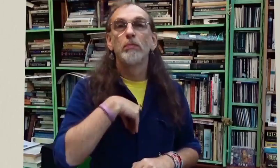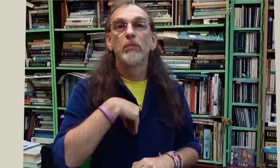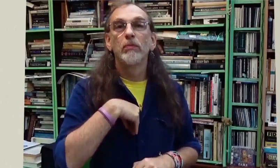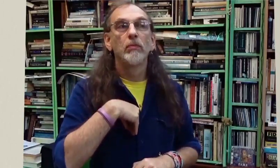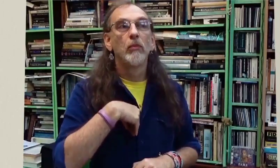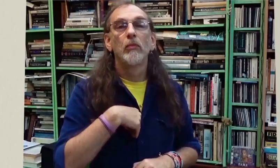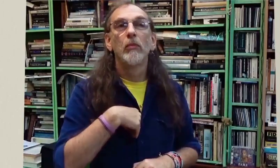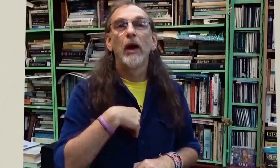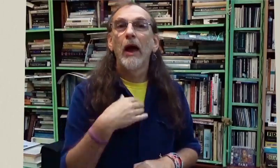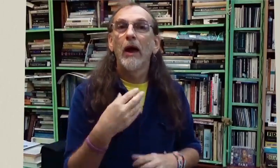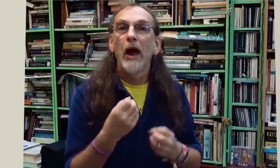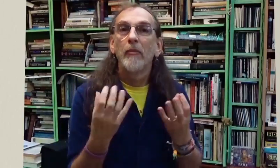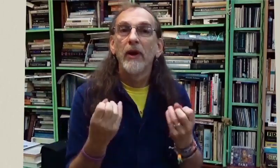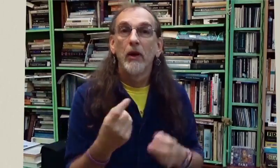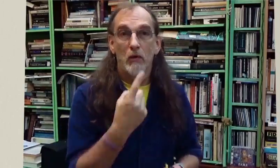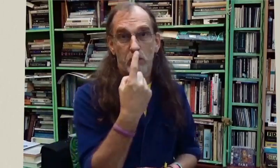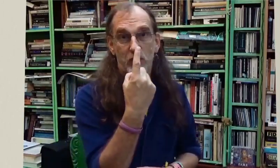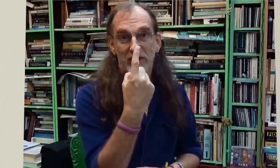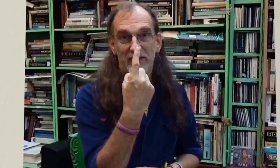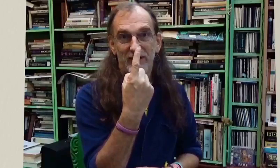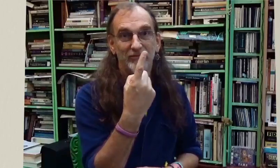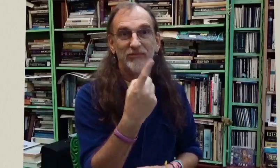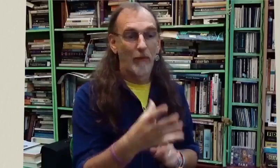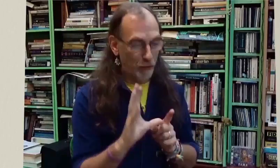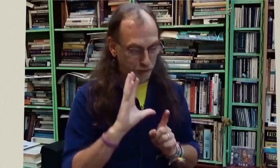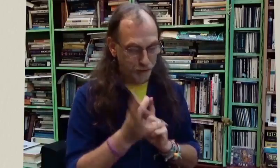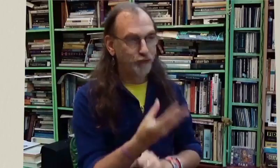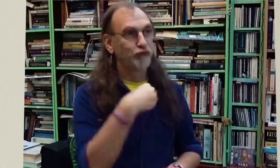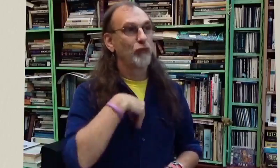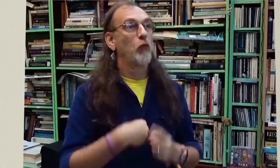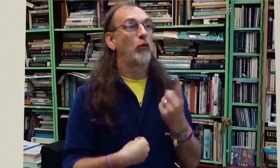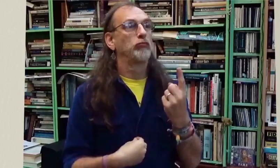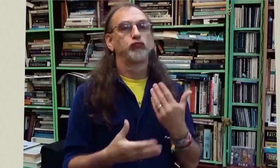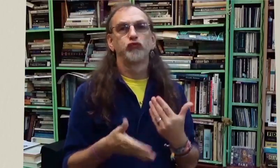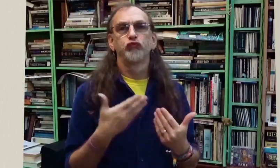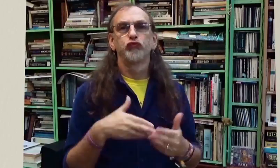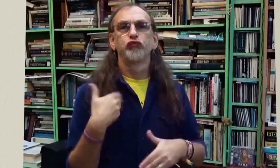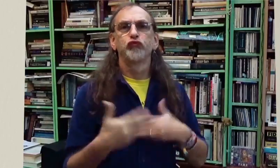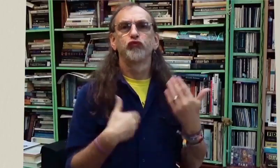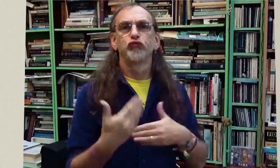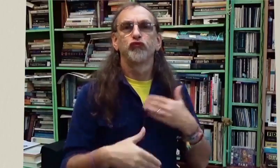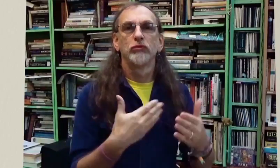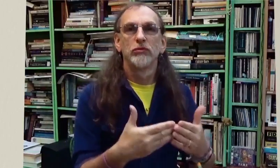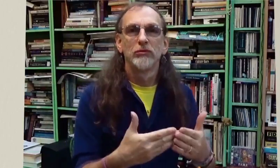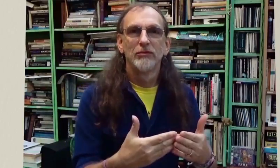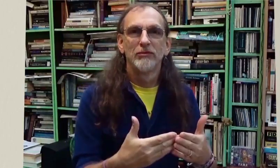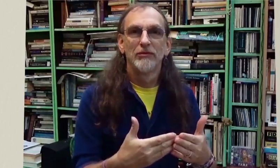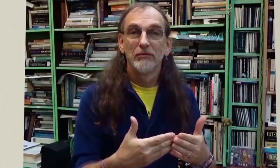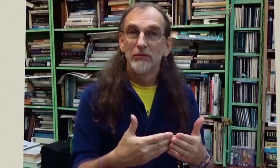you generally have a single cultural identity. With that single identity, you move through the world with relative ease.